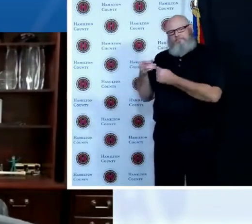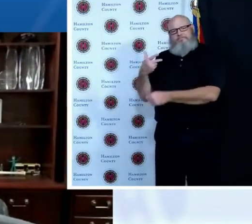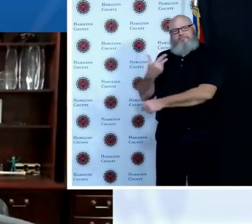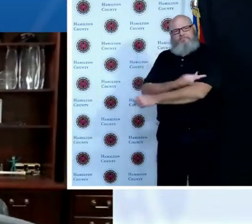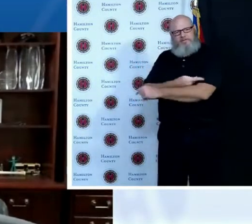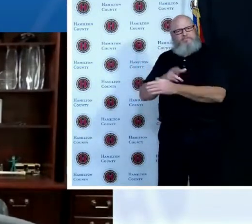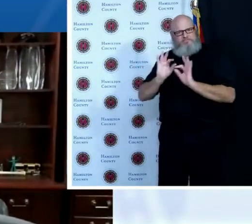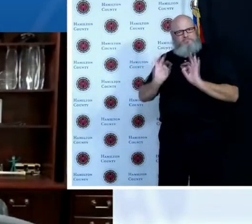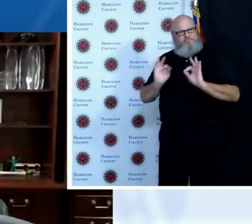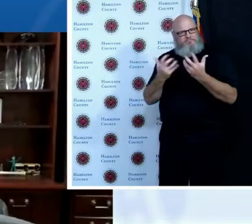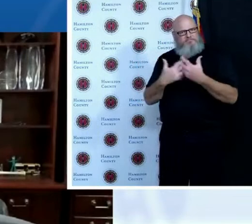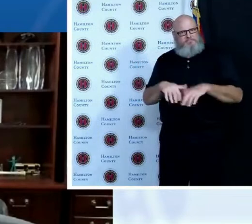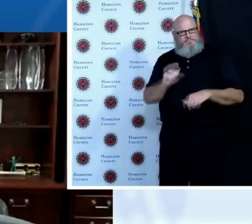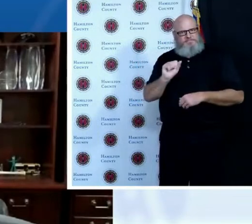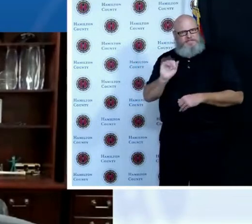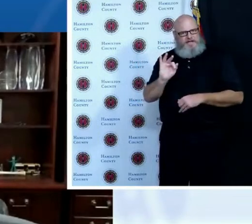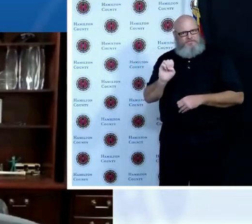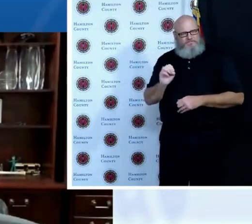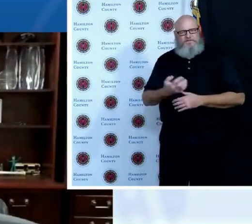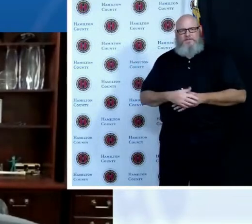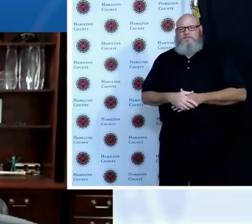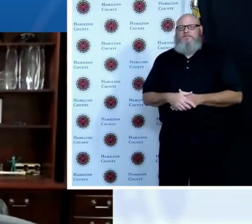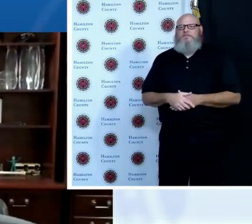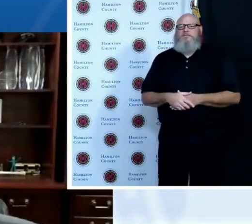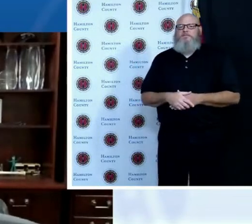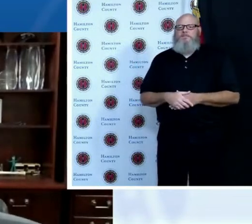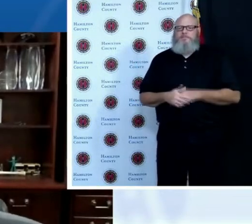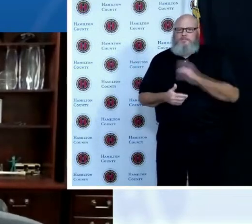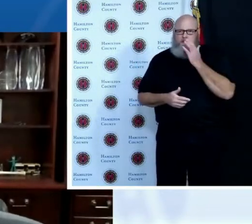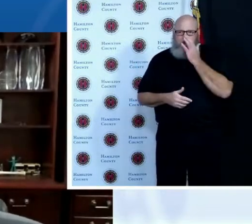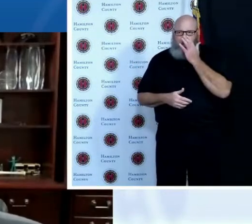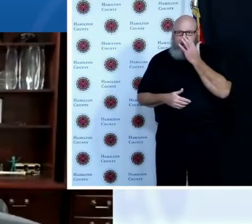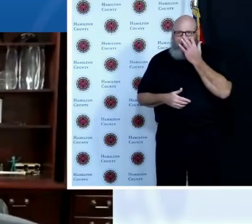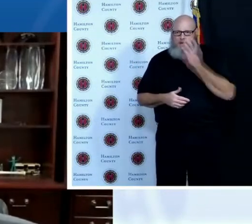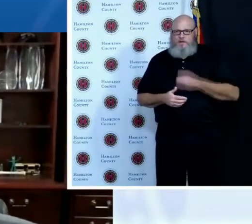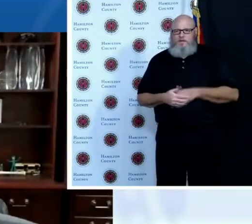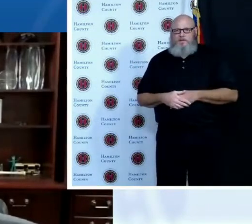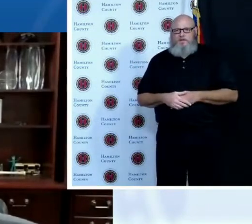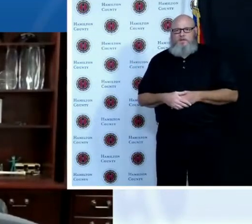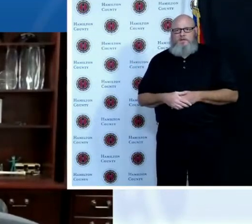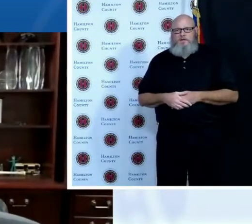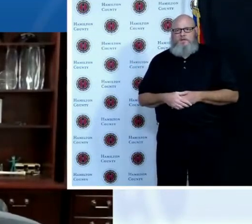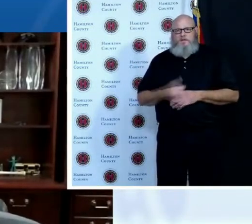it out given the pandemic but it is safe and one of the things I want to make sure is that